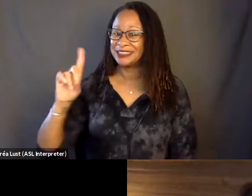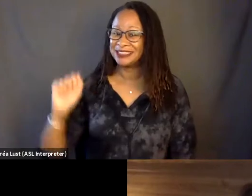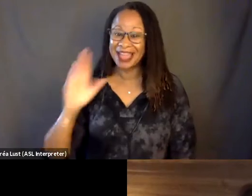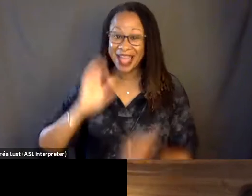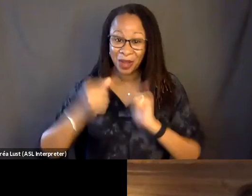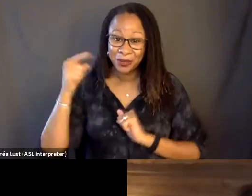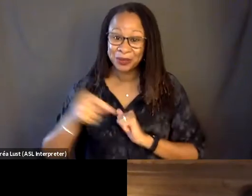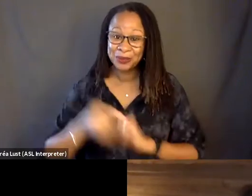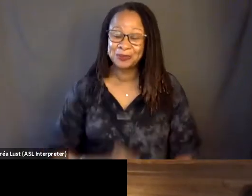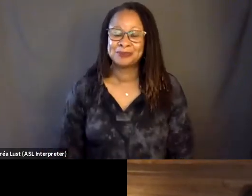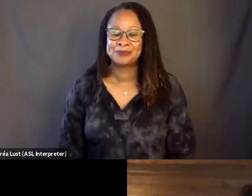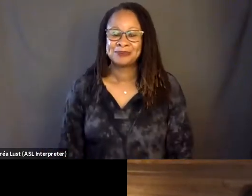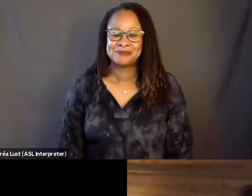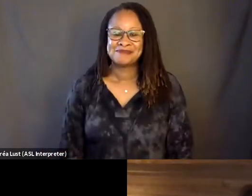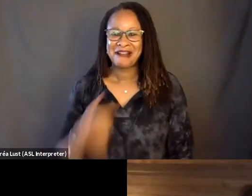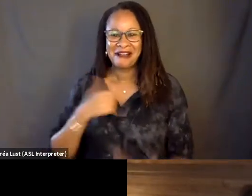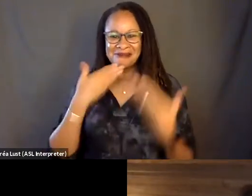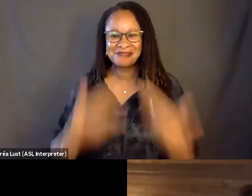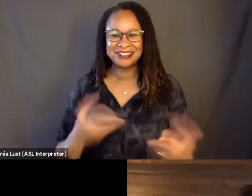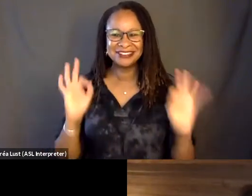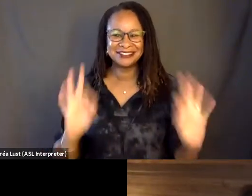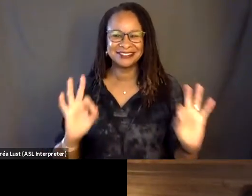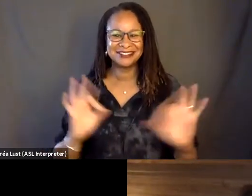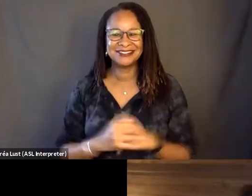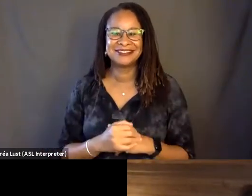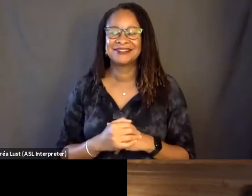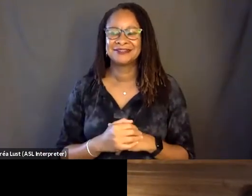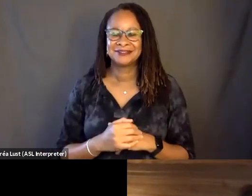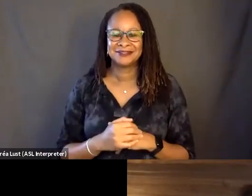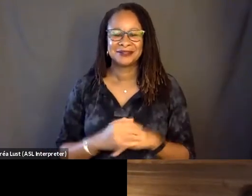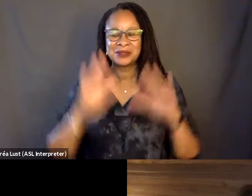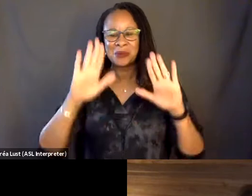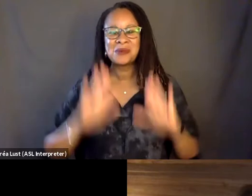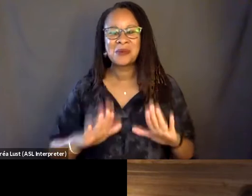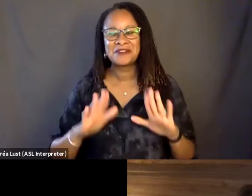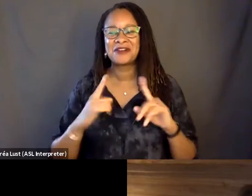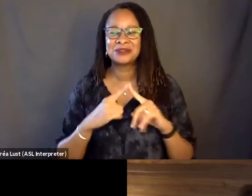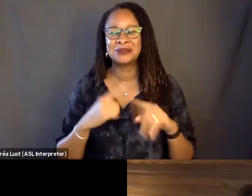I am good. And it's just it's wonderful to be